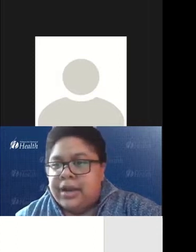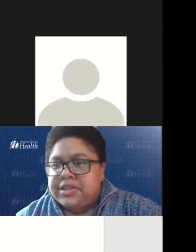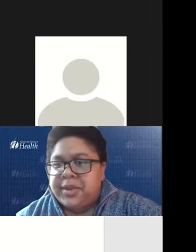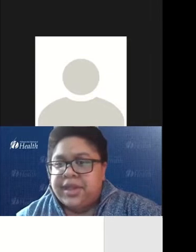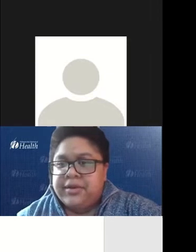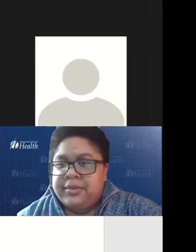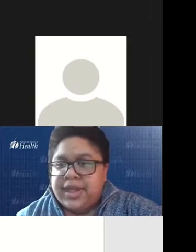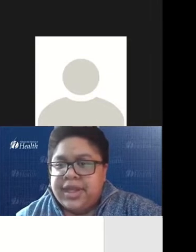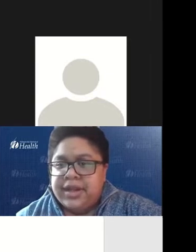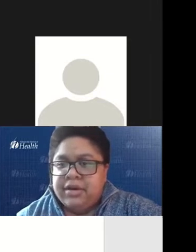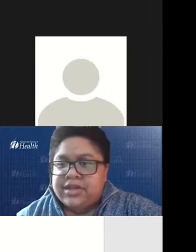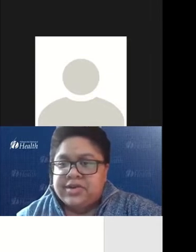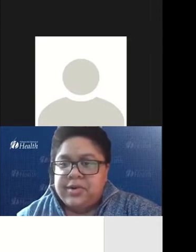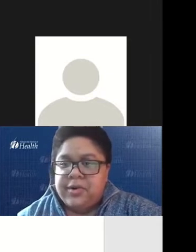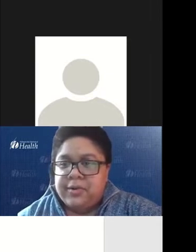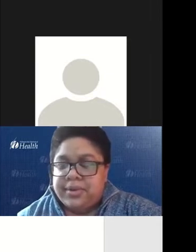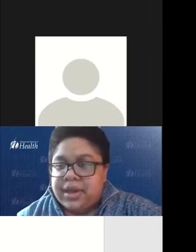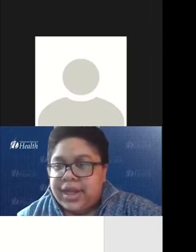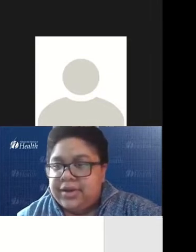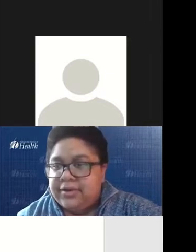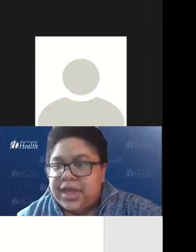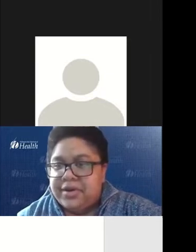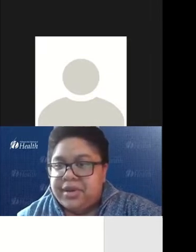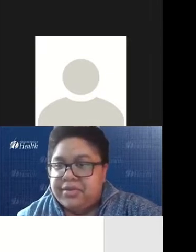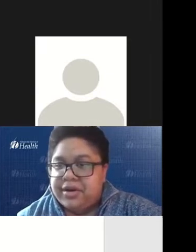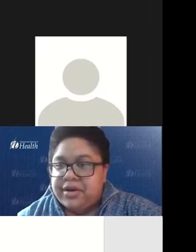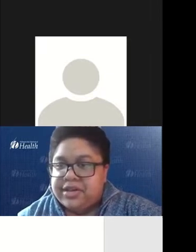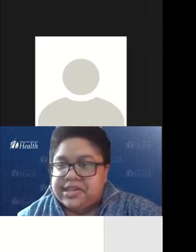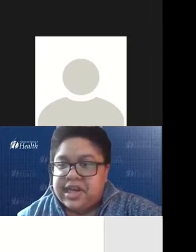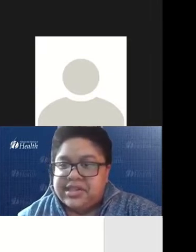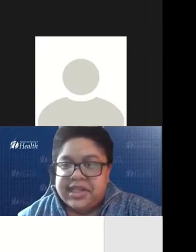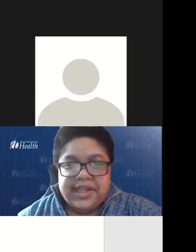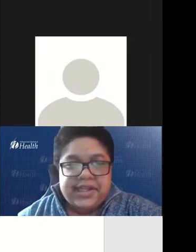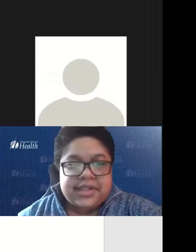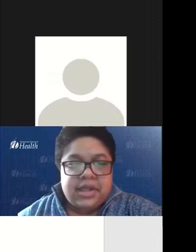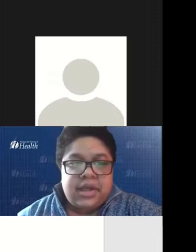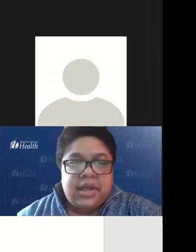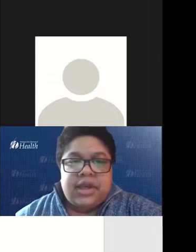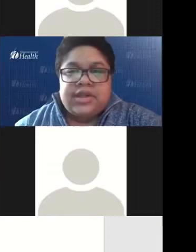I'll speak a little bit and then Ross or Hope, I know that we were discussing this.